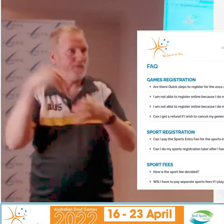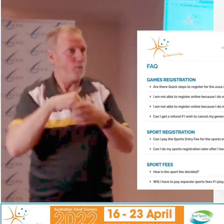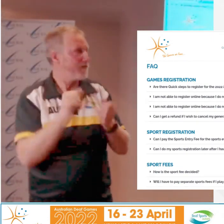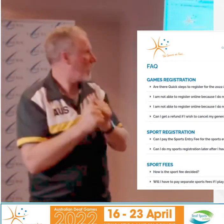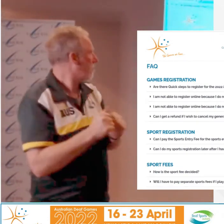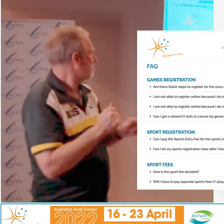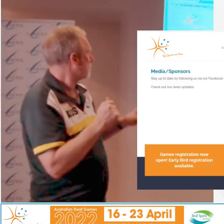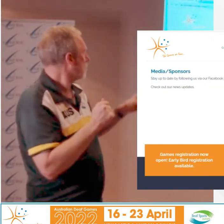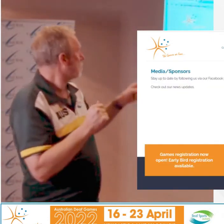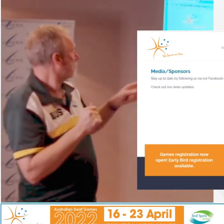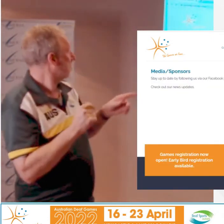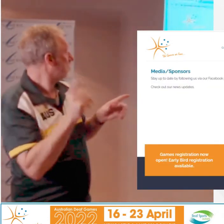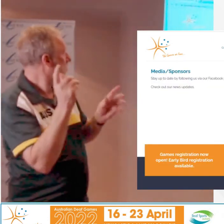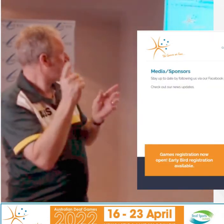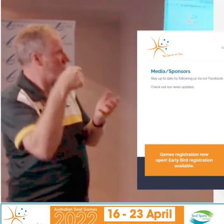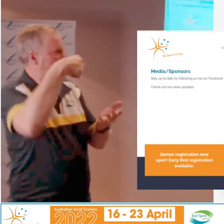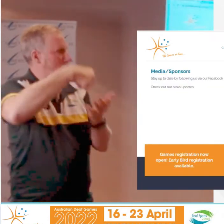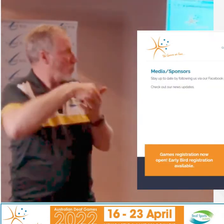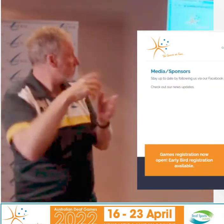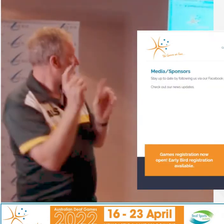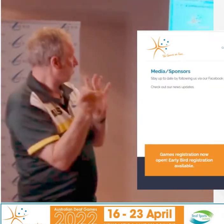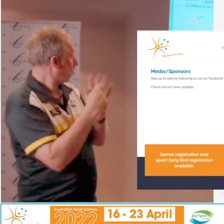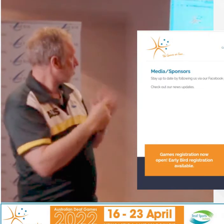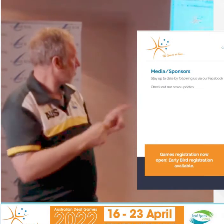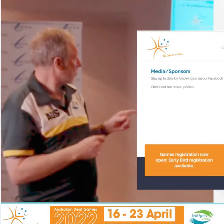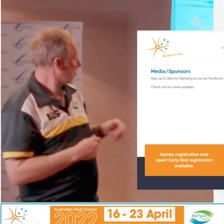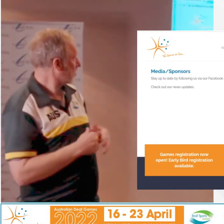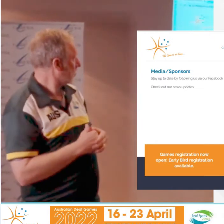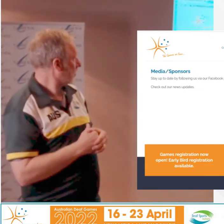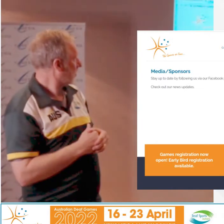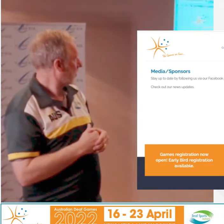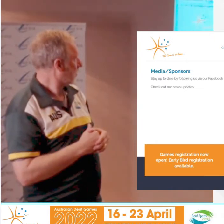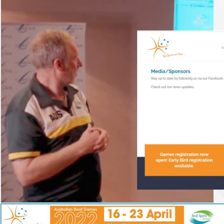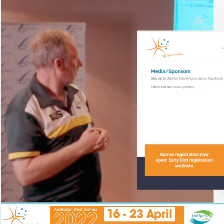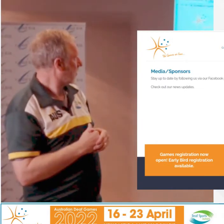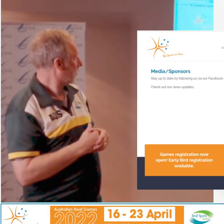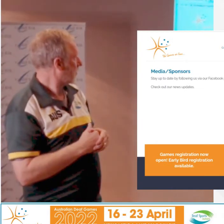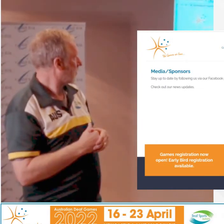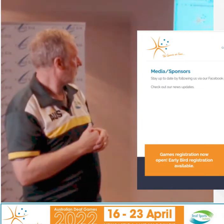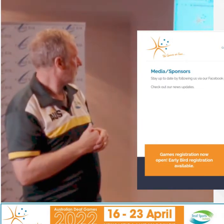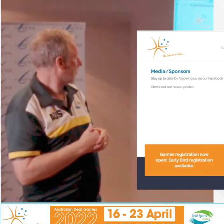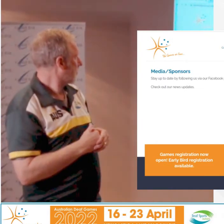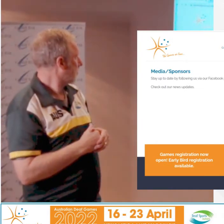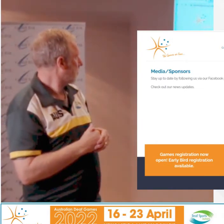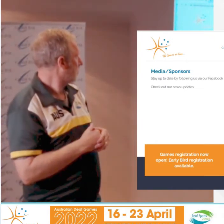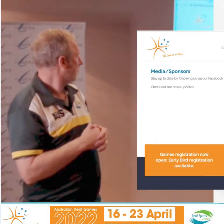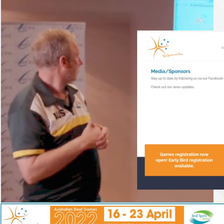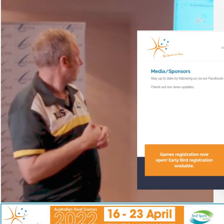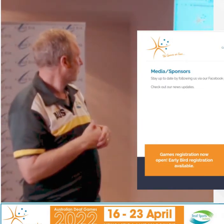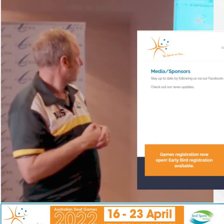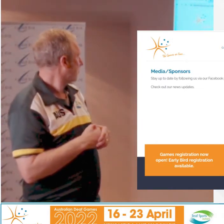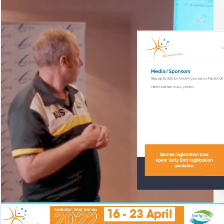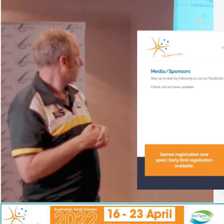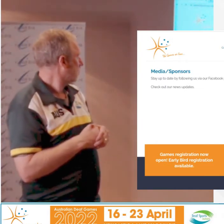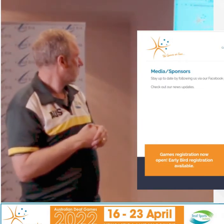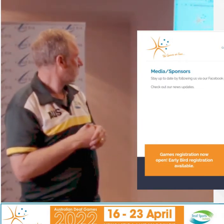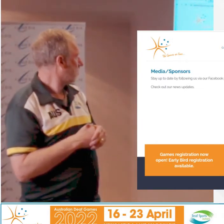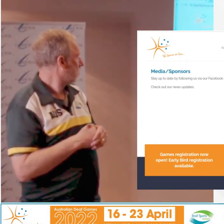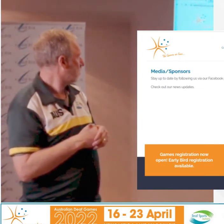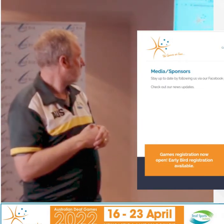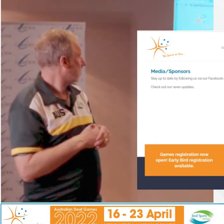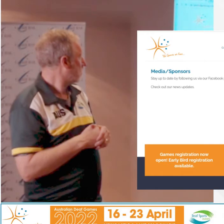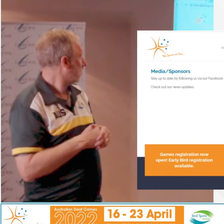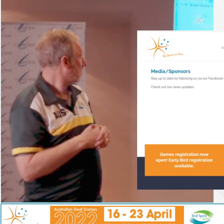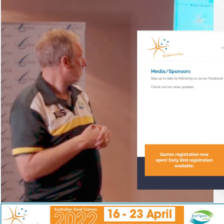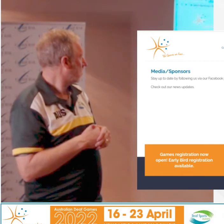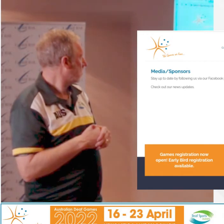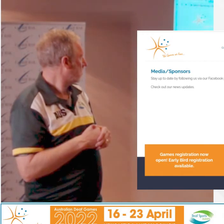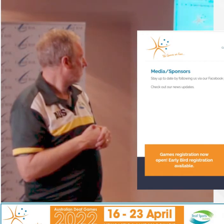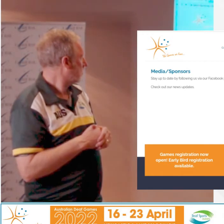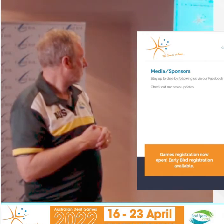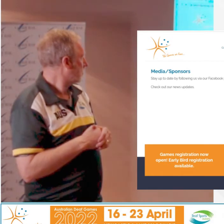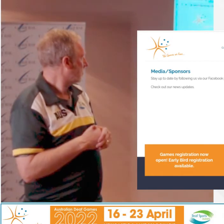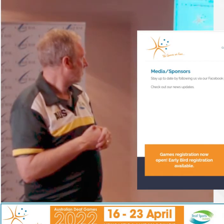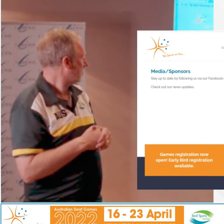for what if you wanted to be part of the games so if you go down to the bottom